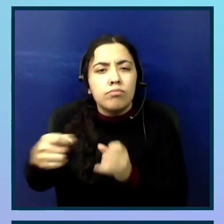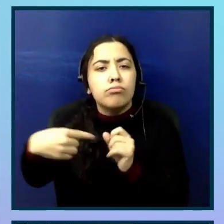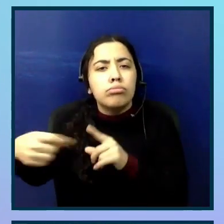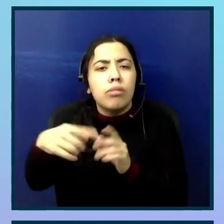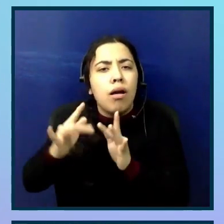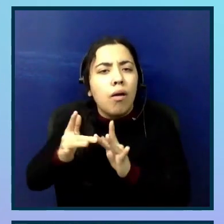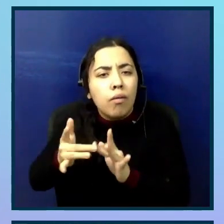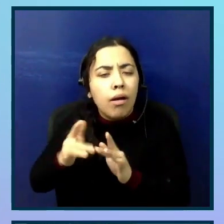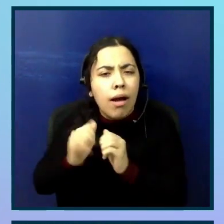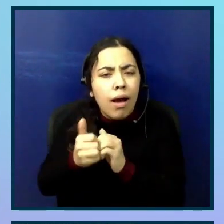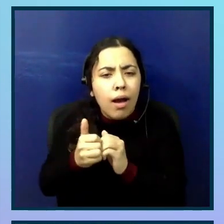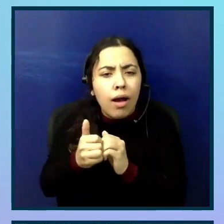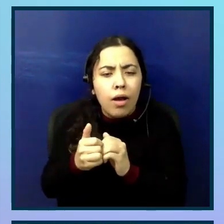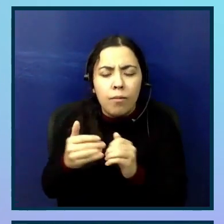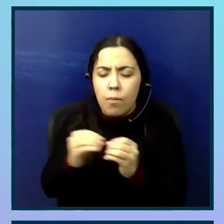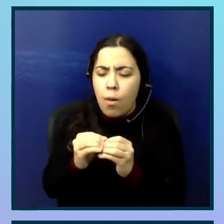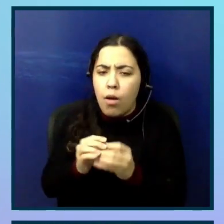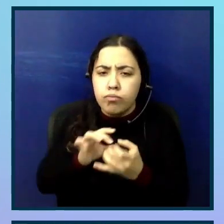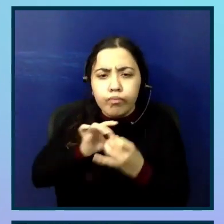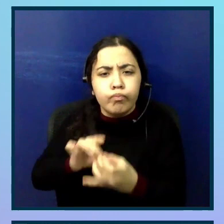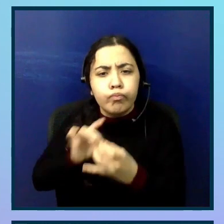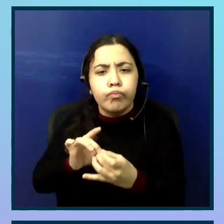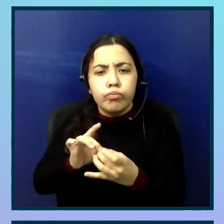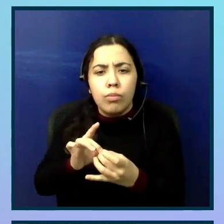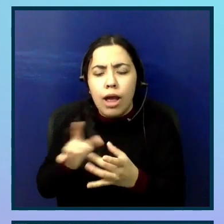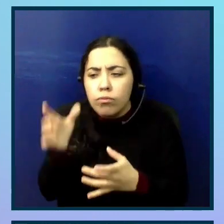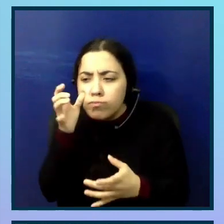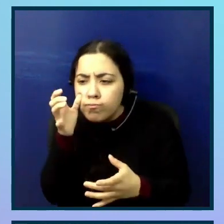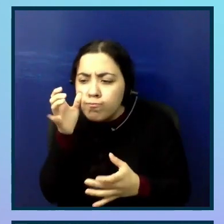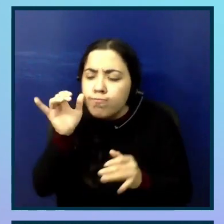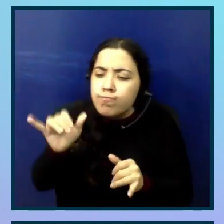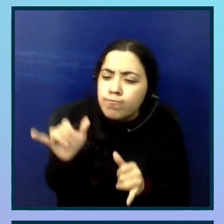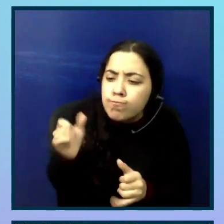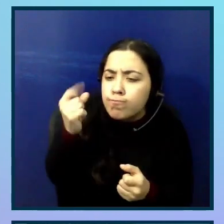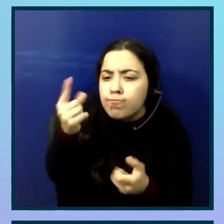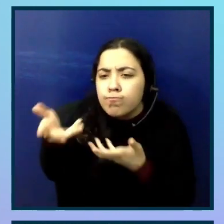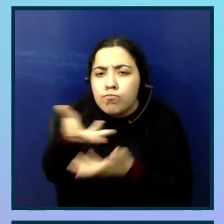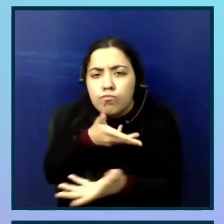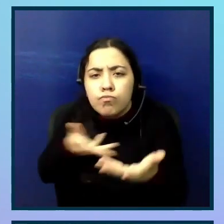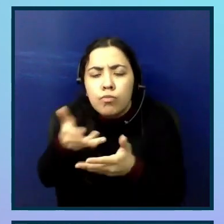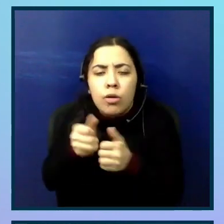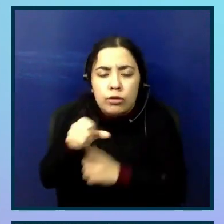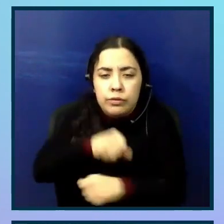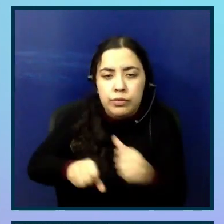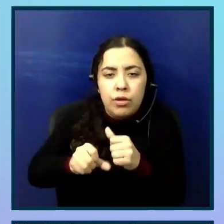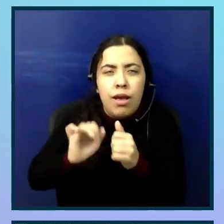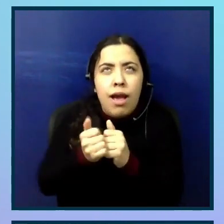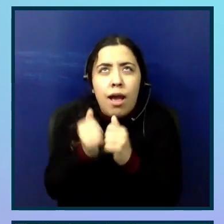We started by really thinking about how can we really transform in some ways this working ,